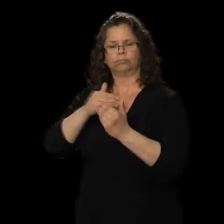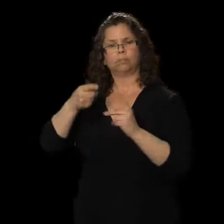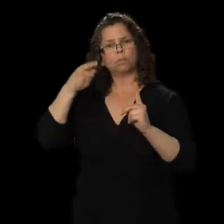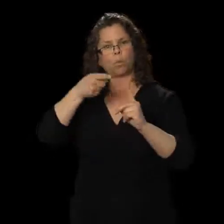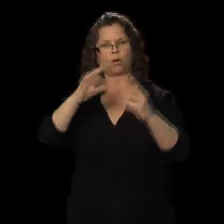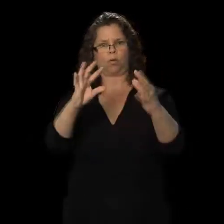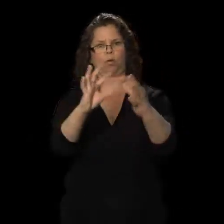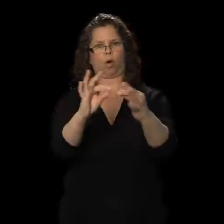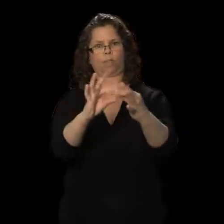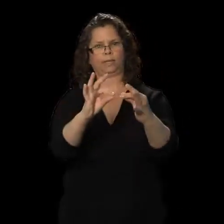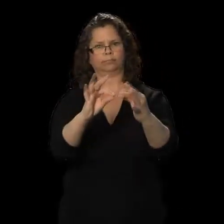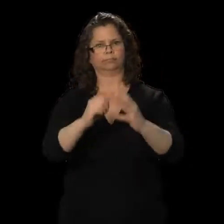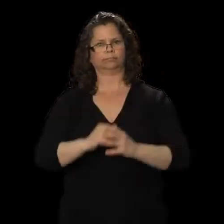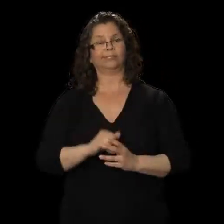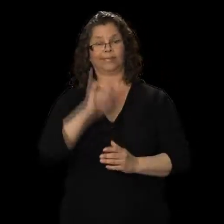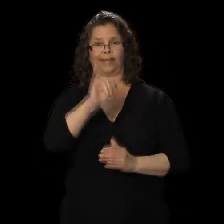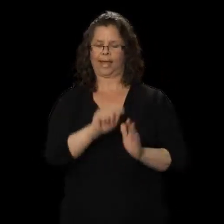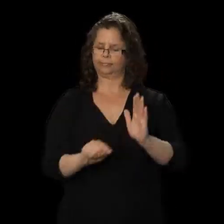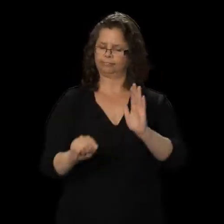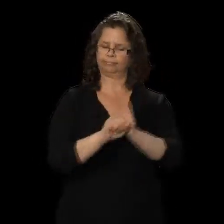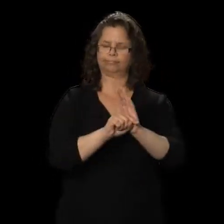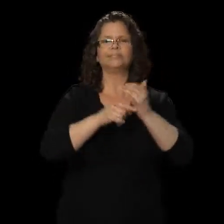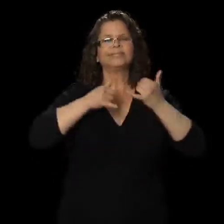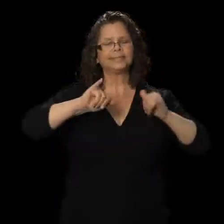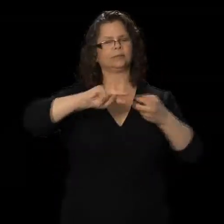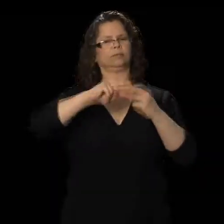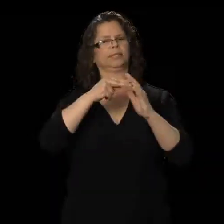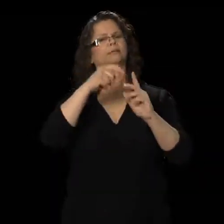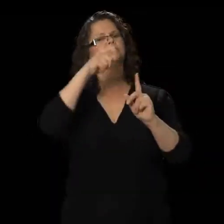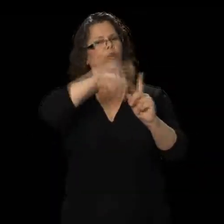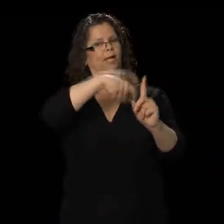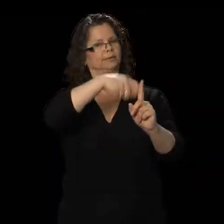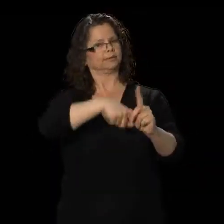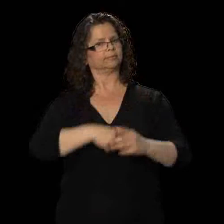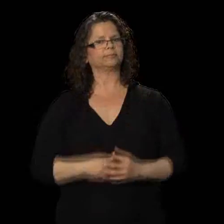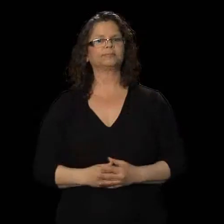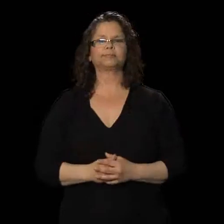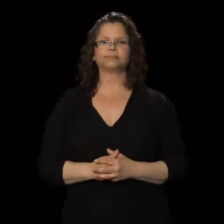referred to the fact they are gay.